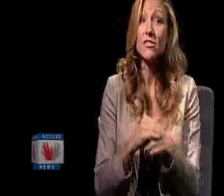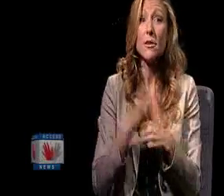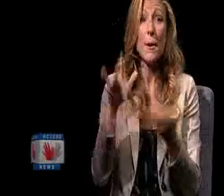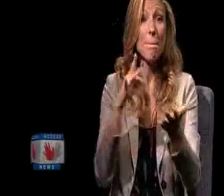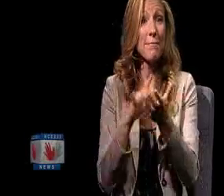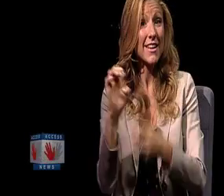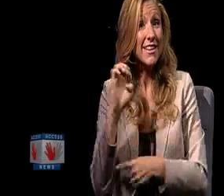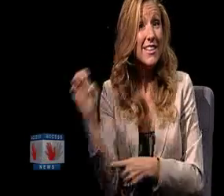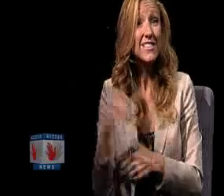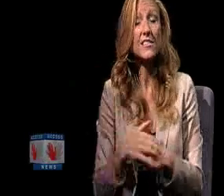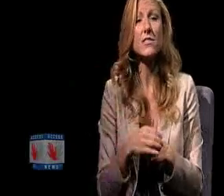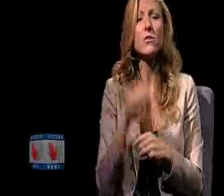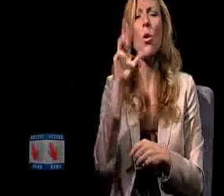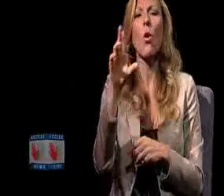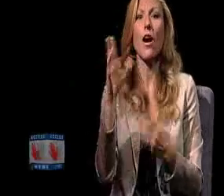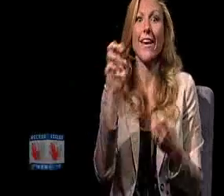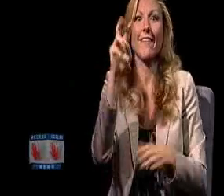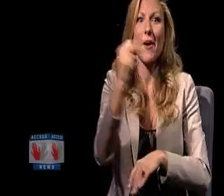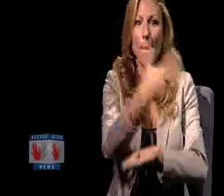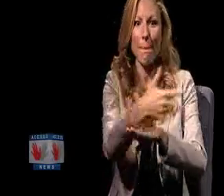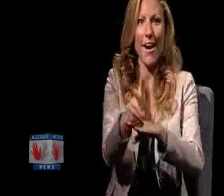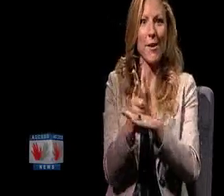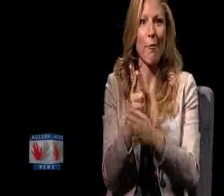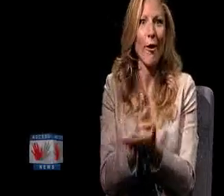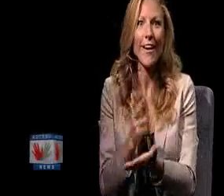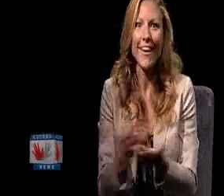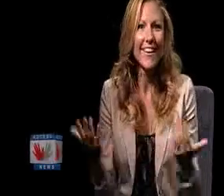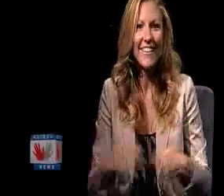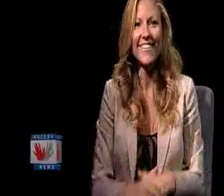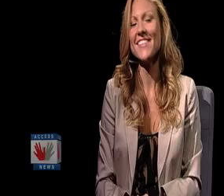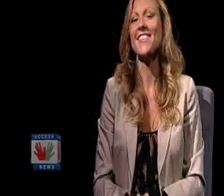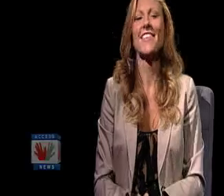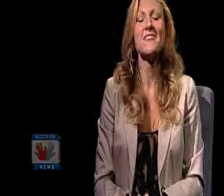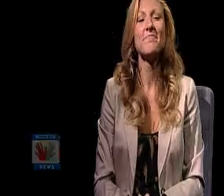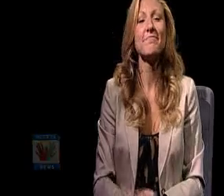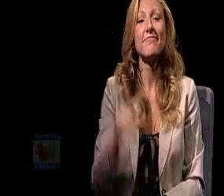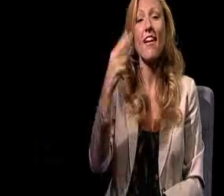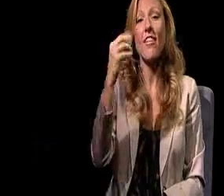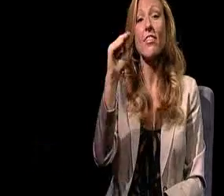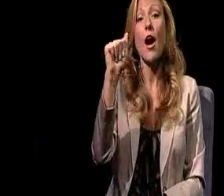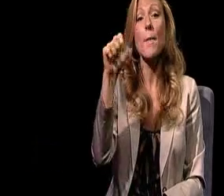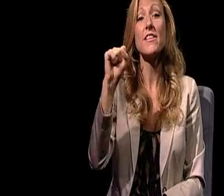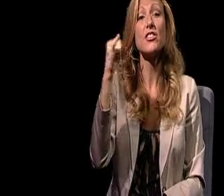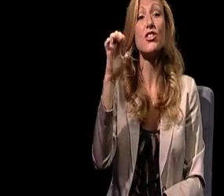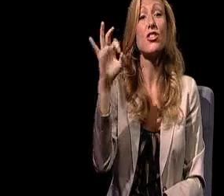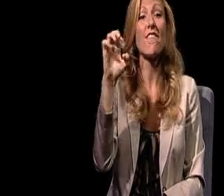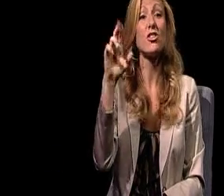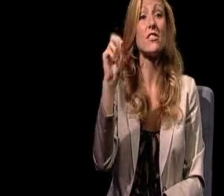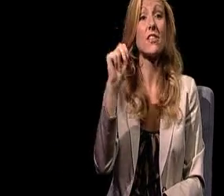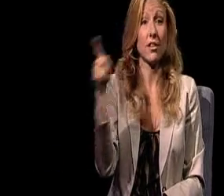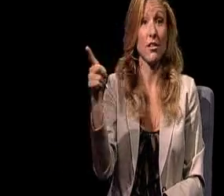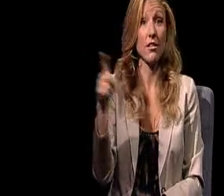immigration, the Mid East, and even back end parking. Thomas Jefferson,